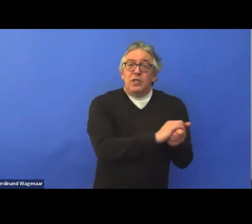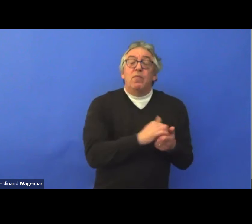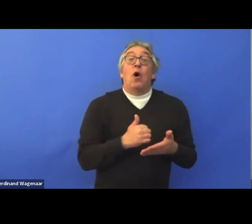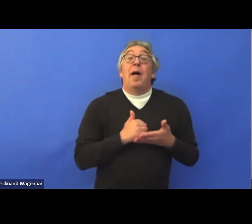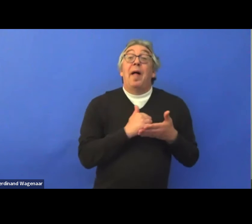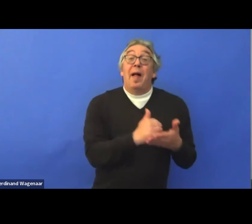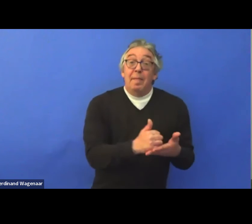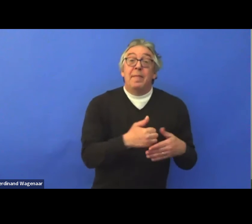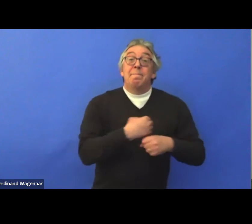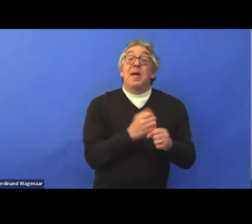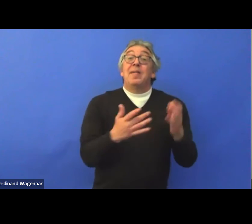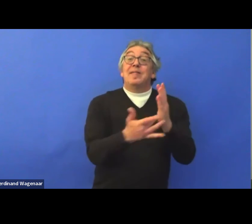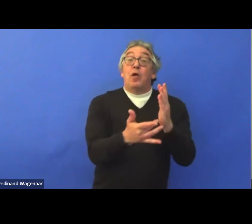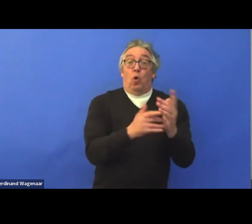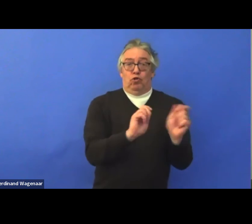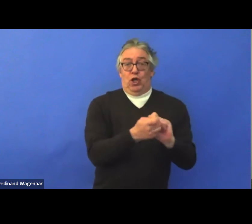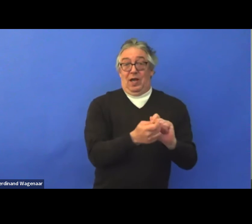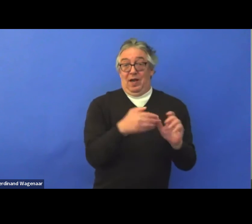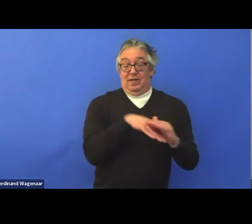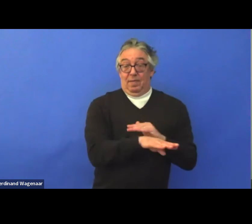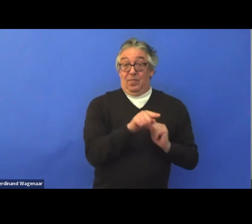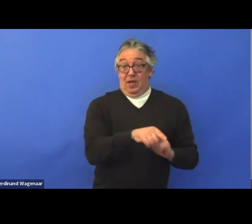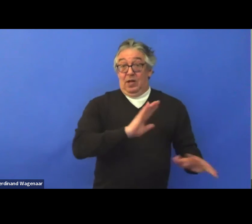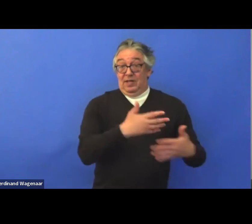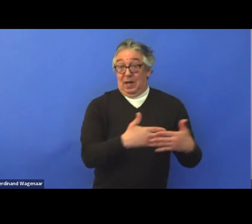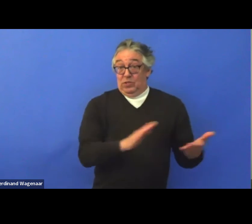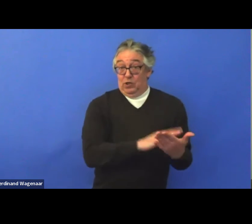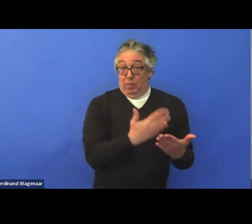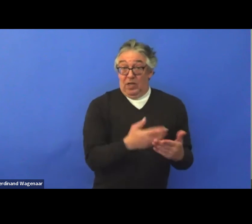This will have Bangla, sign language and captioning.